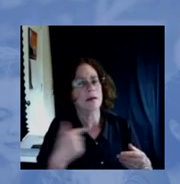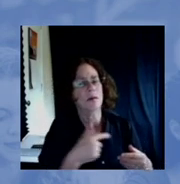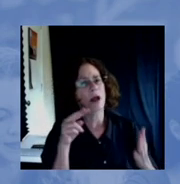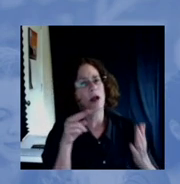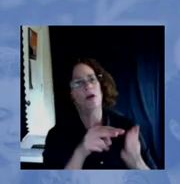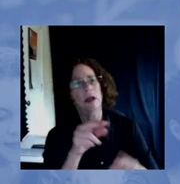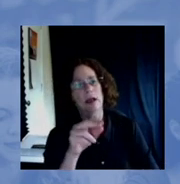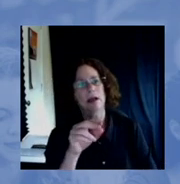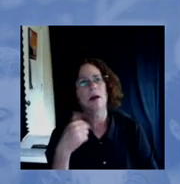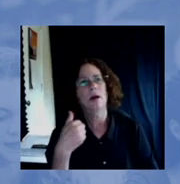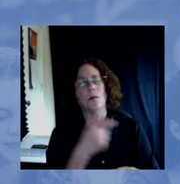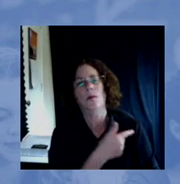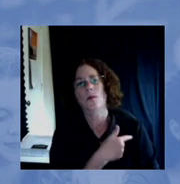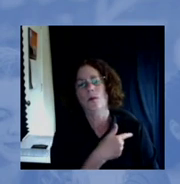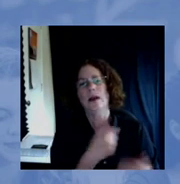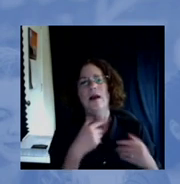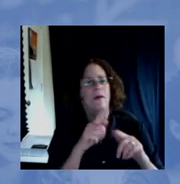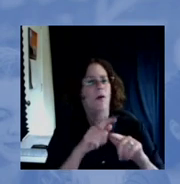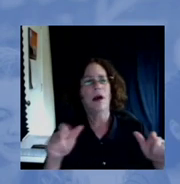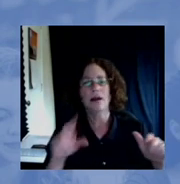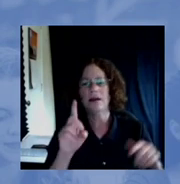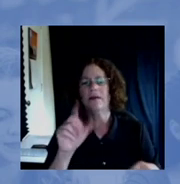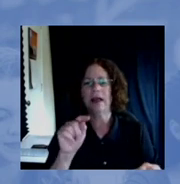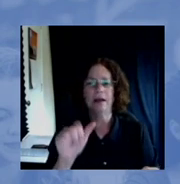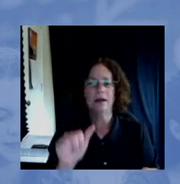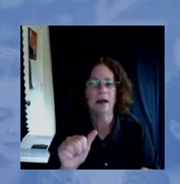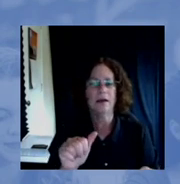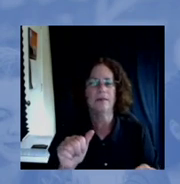LOOK AT ALL KINDS OF DATA. WE HAVE VERY ROBUST DASHBOARDS THAT PROVIDE